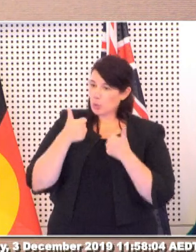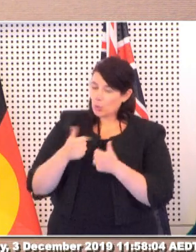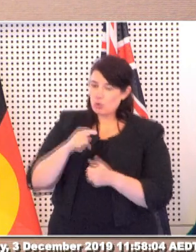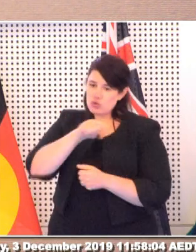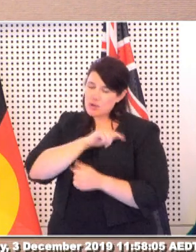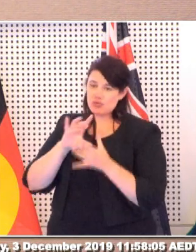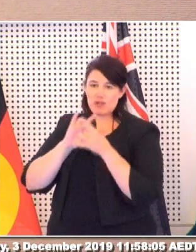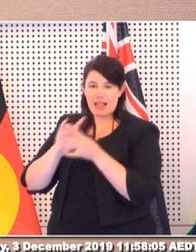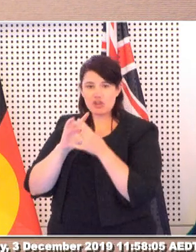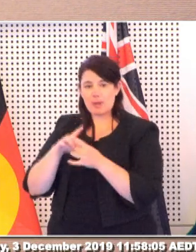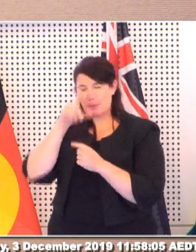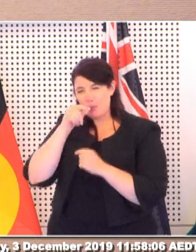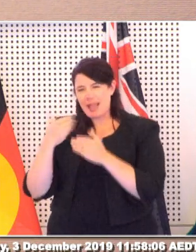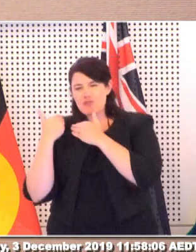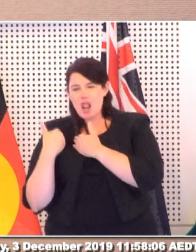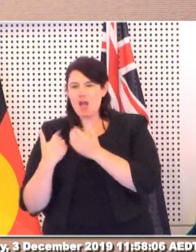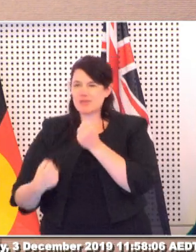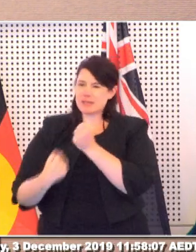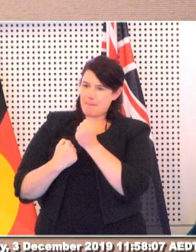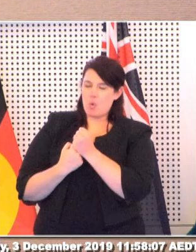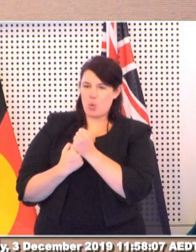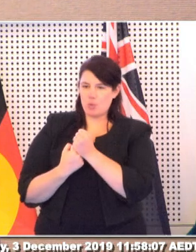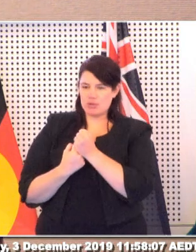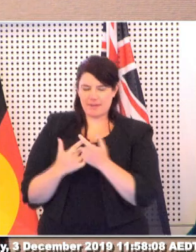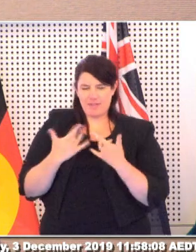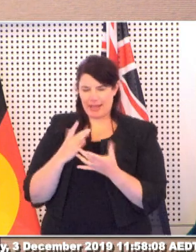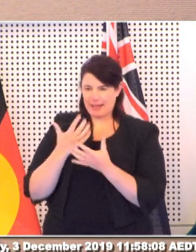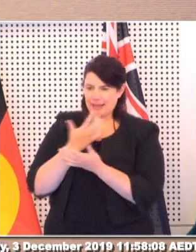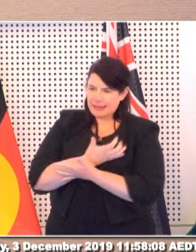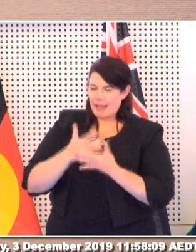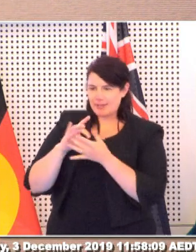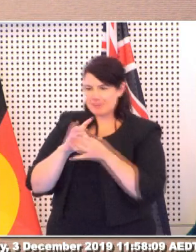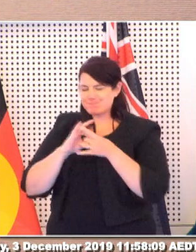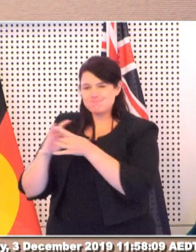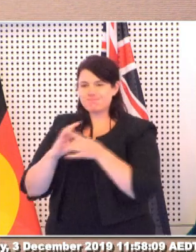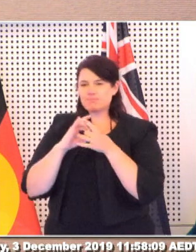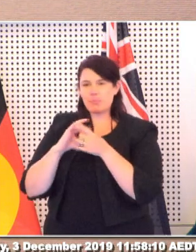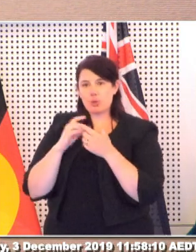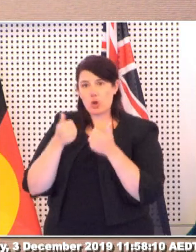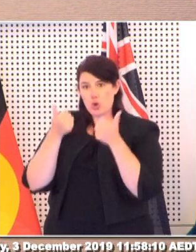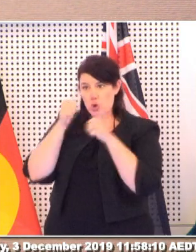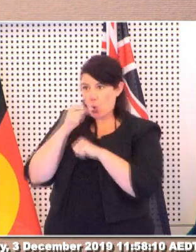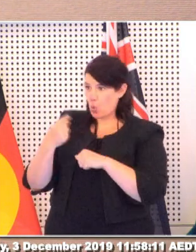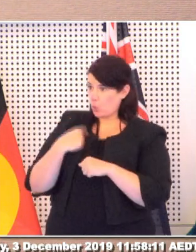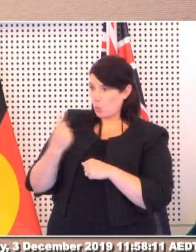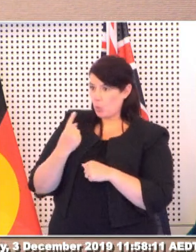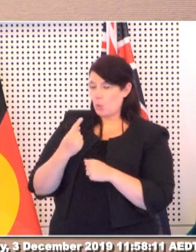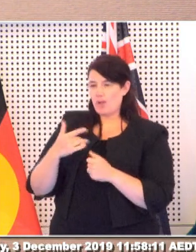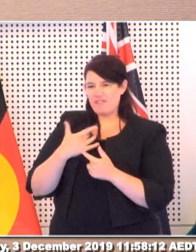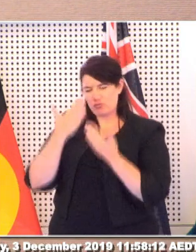count on, having a feeling of comfort, being known and understood, being respected, feeling protected.